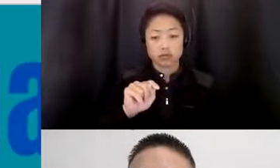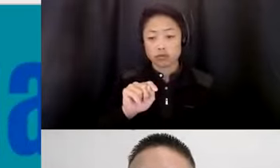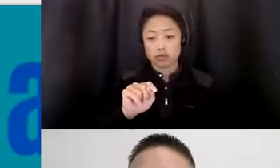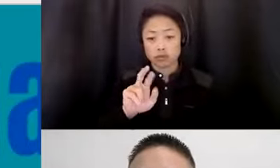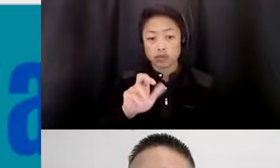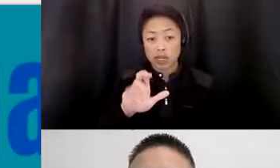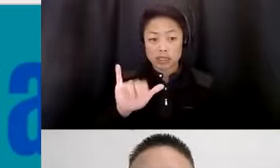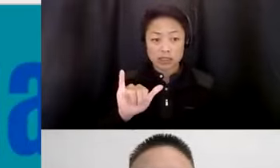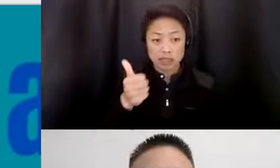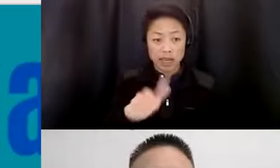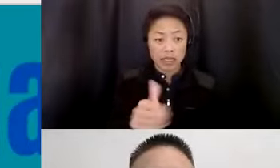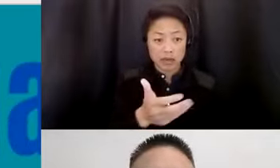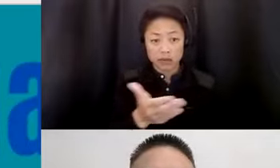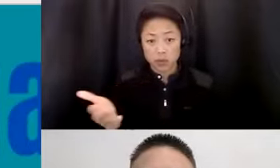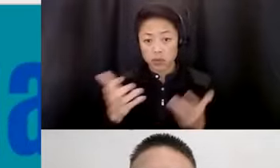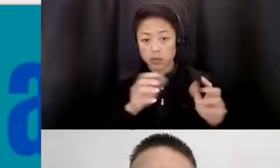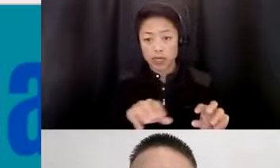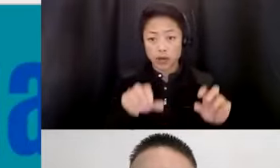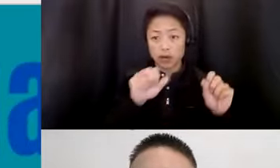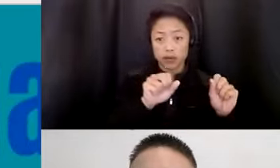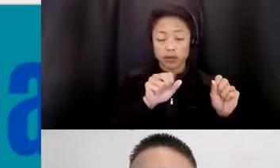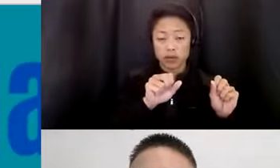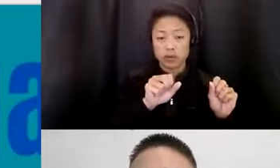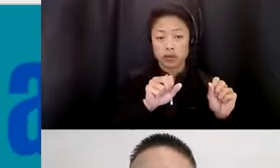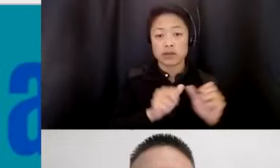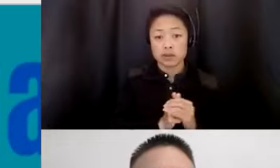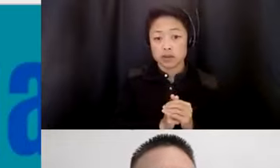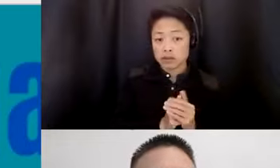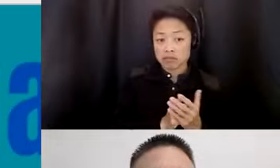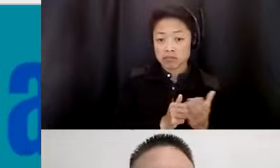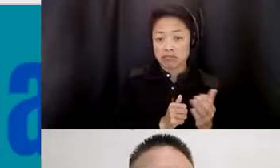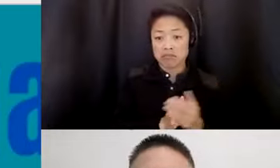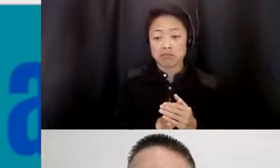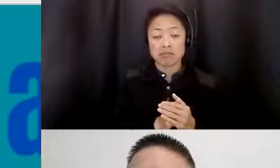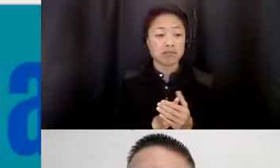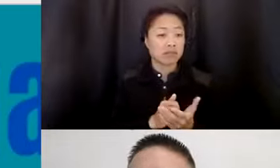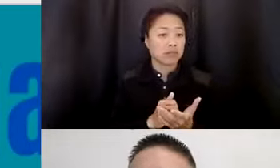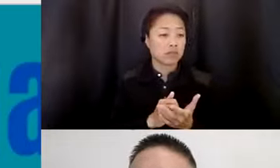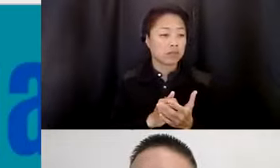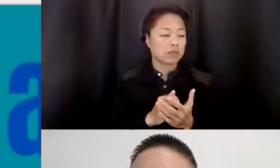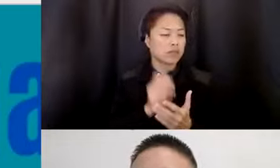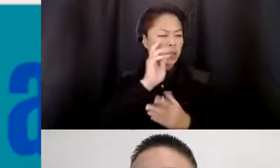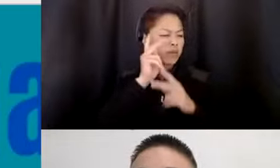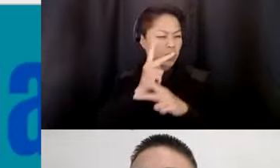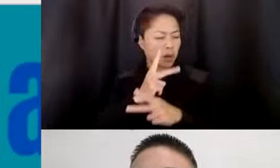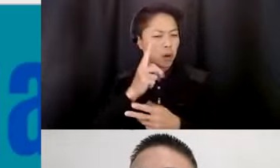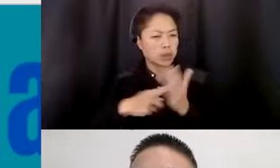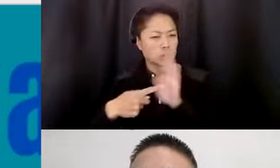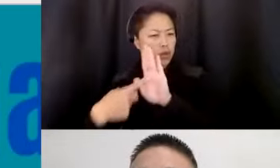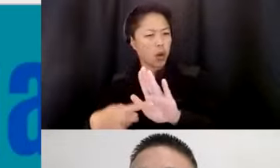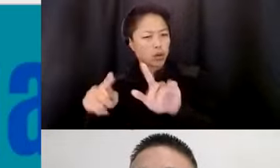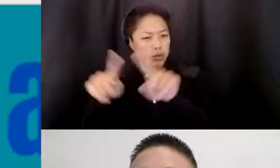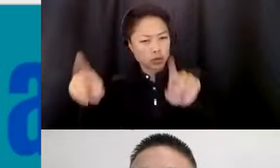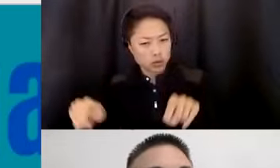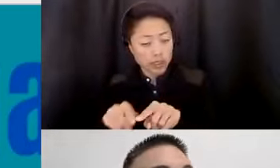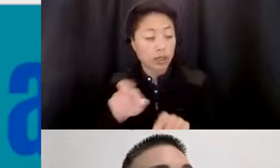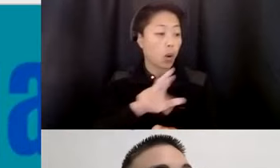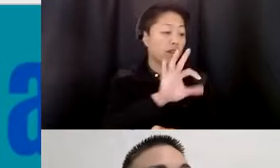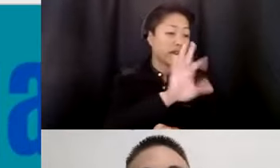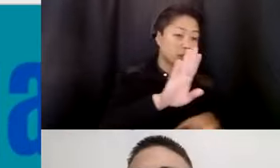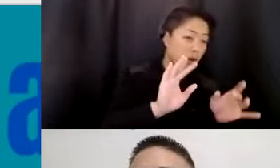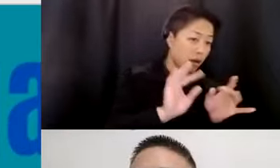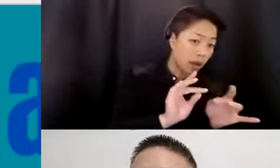while we figure out what we want to show on the screen? Maybe read some comments from Facebook.